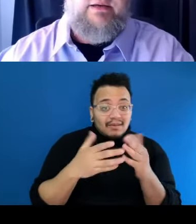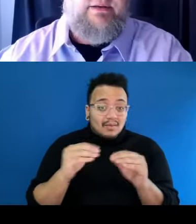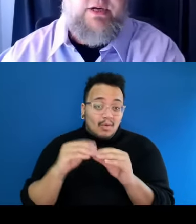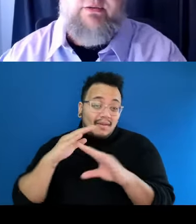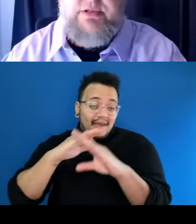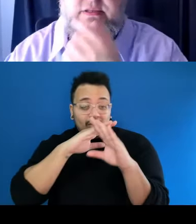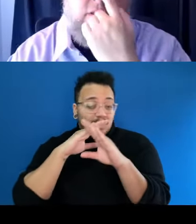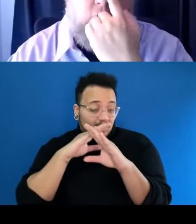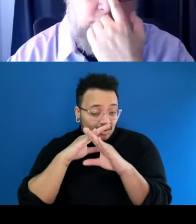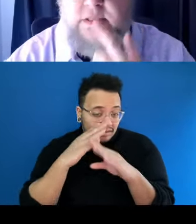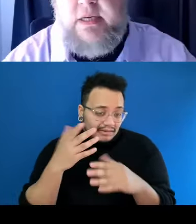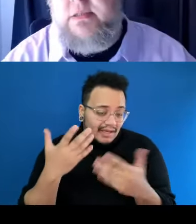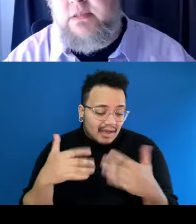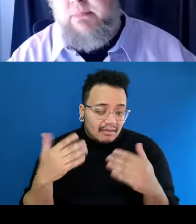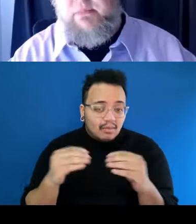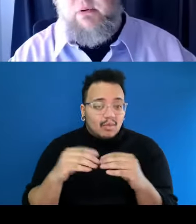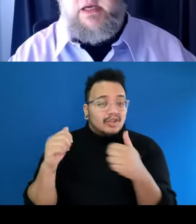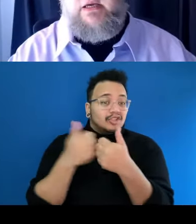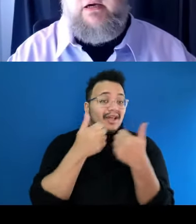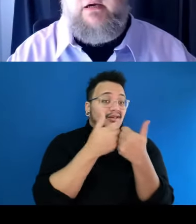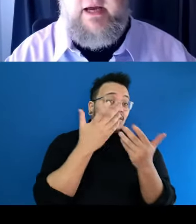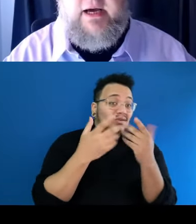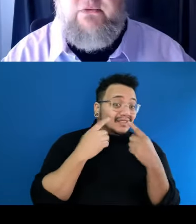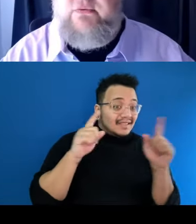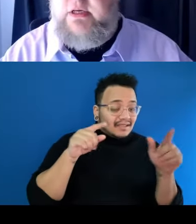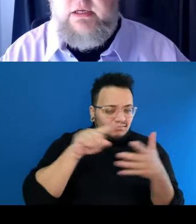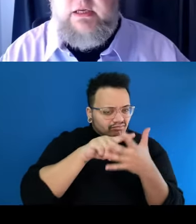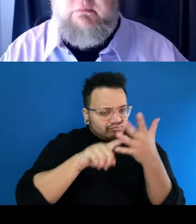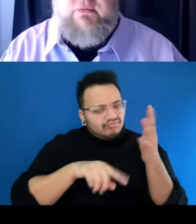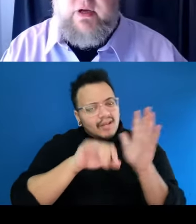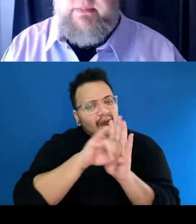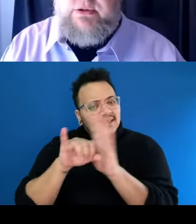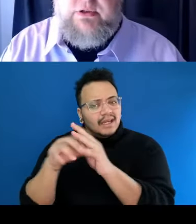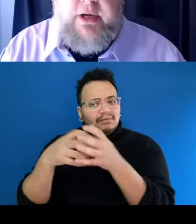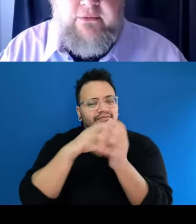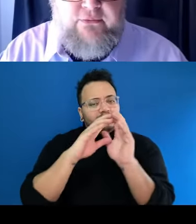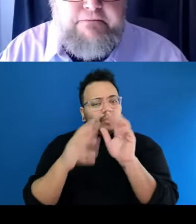and the challenges or successes that people may have in moving about their life.